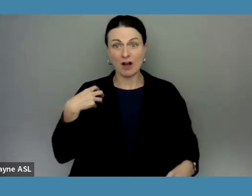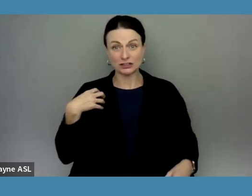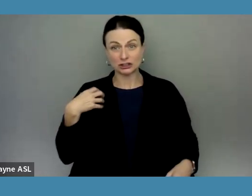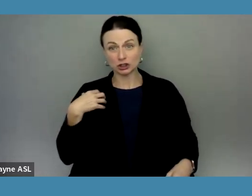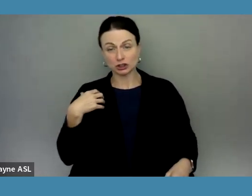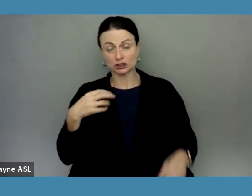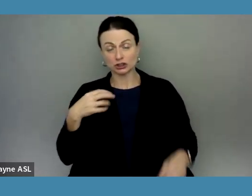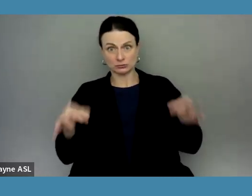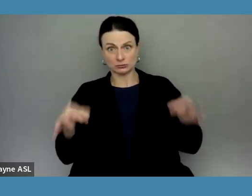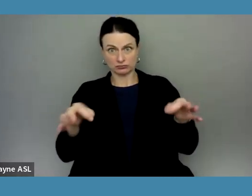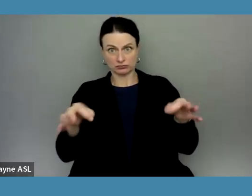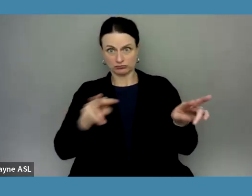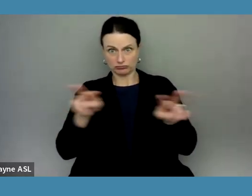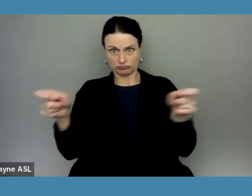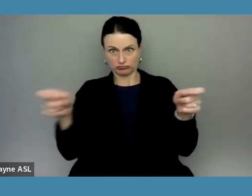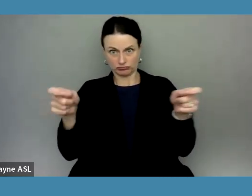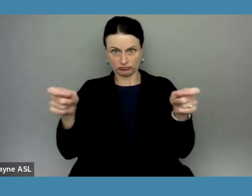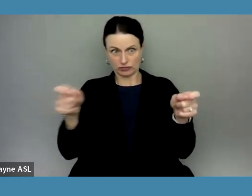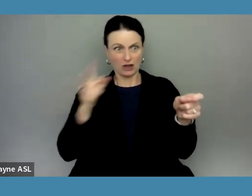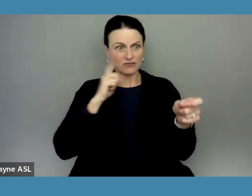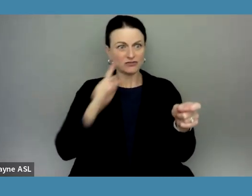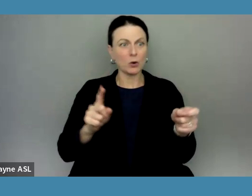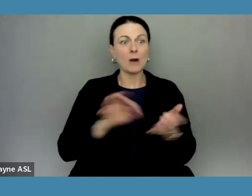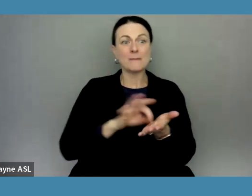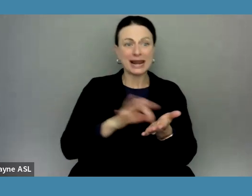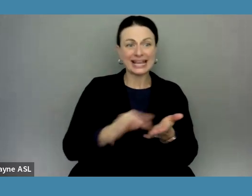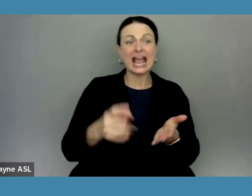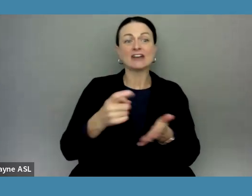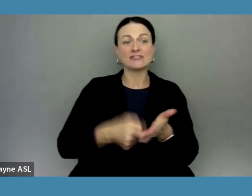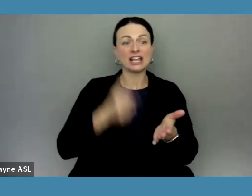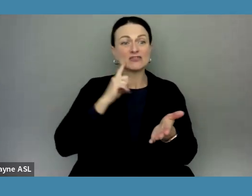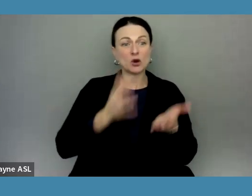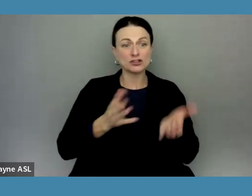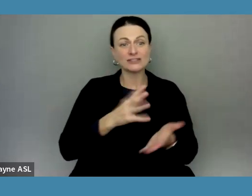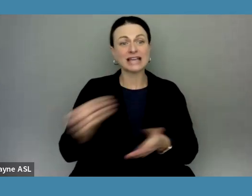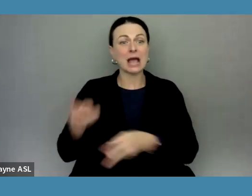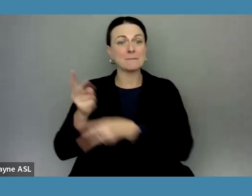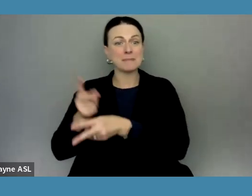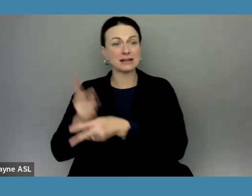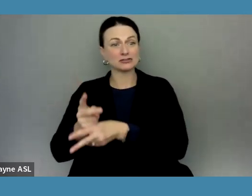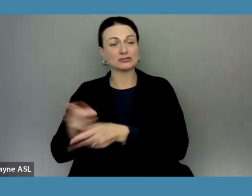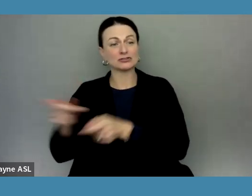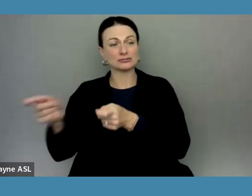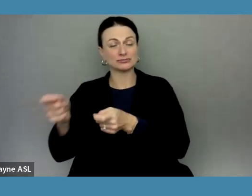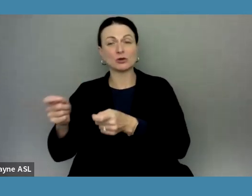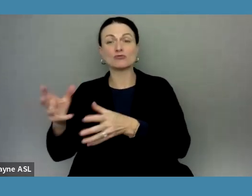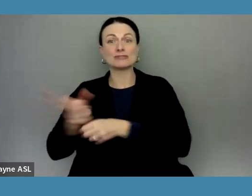for service and managed care recipients. The OFH website is available at